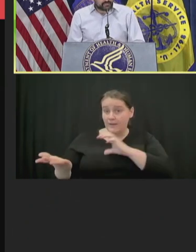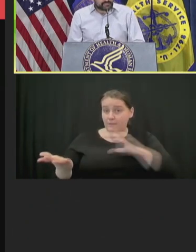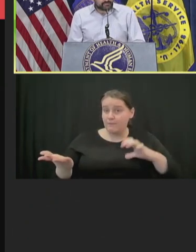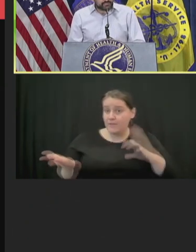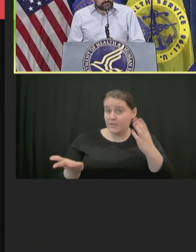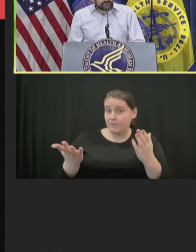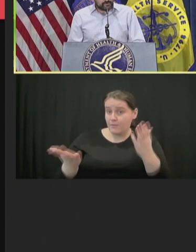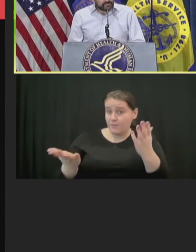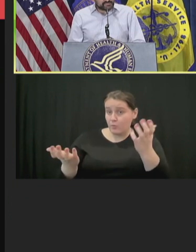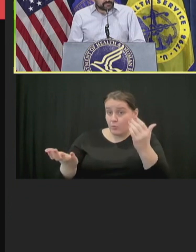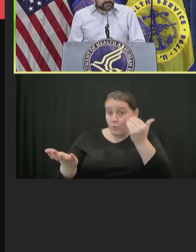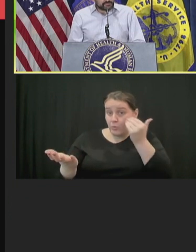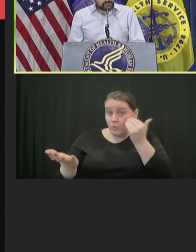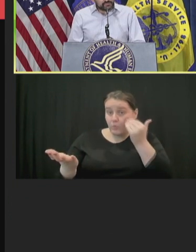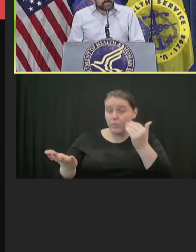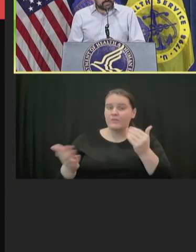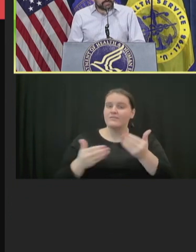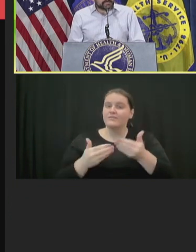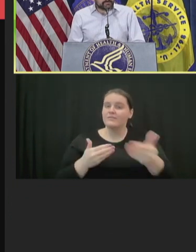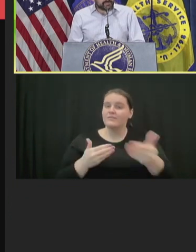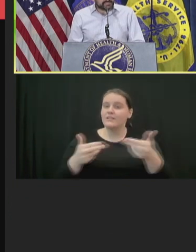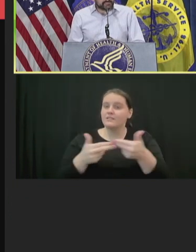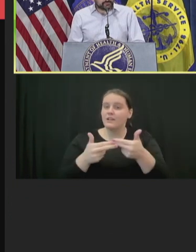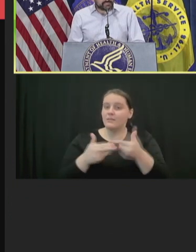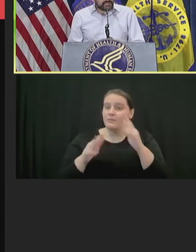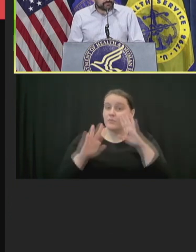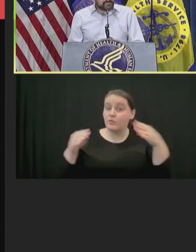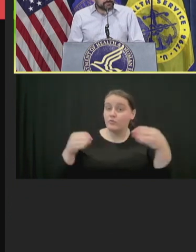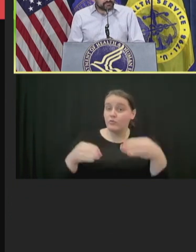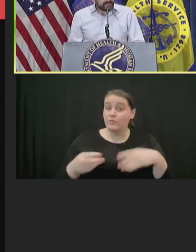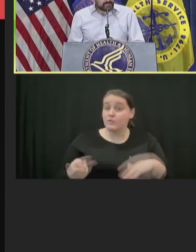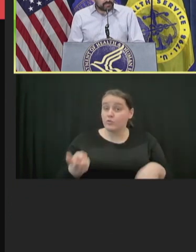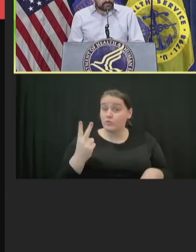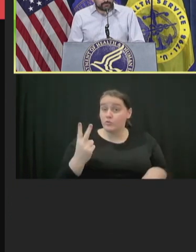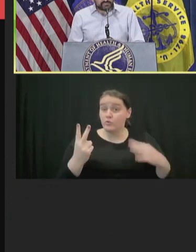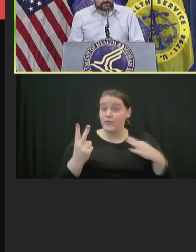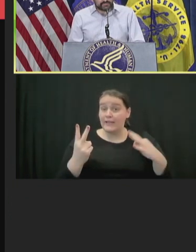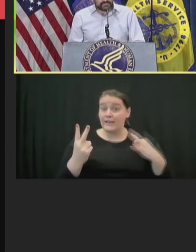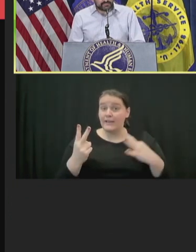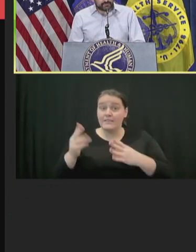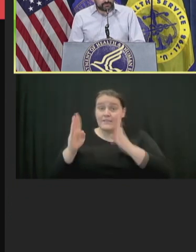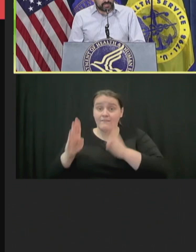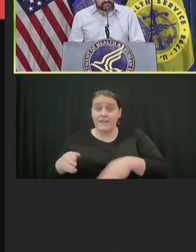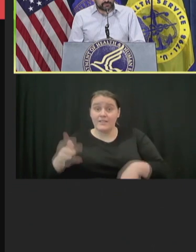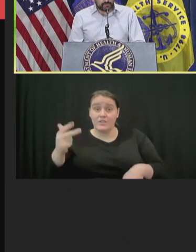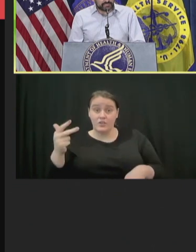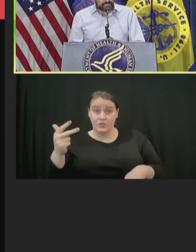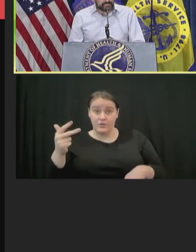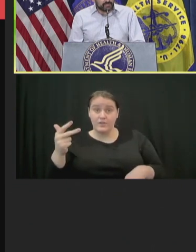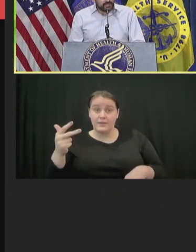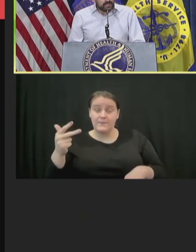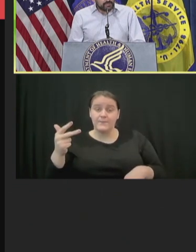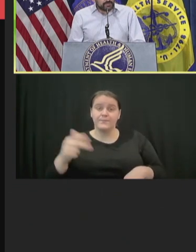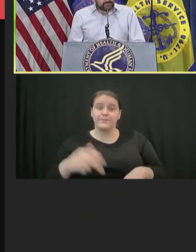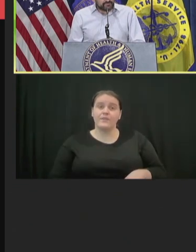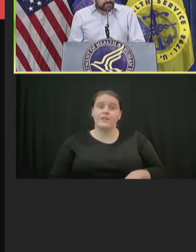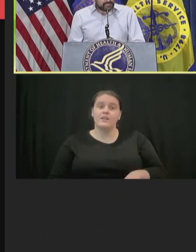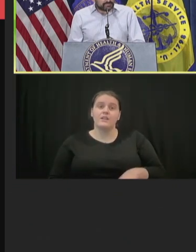I'm going to focus on two candidates in phase 3, MTBVAC and M72/ASO1E. But before I get there,